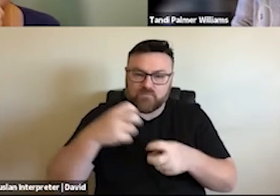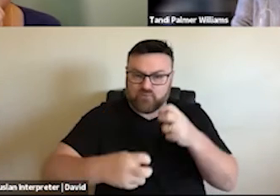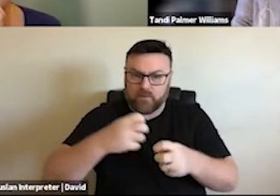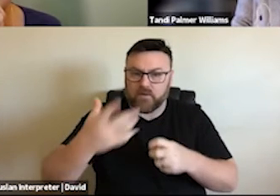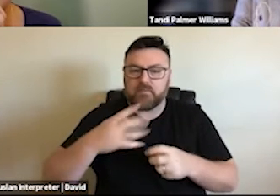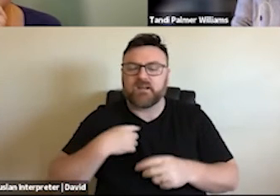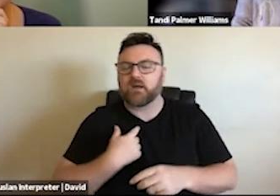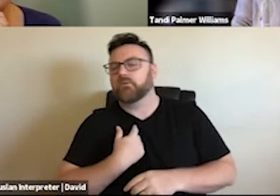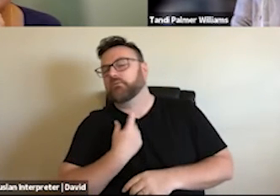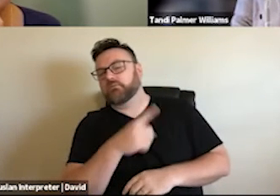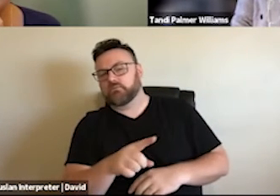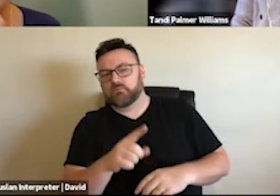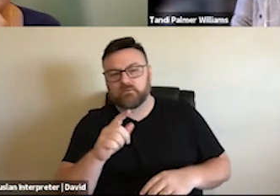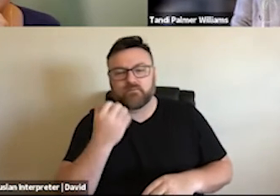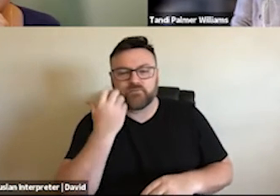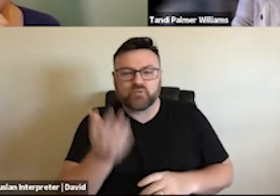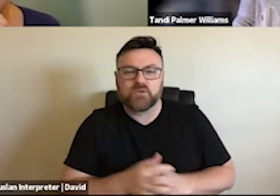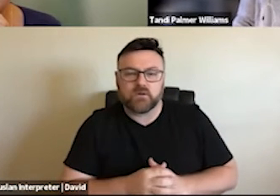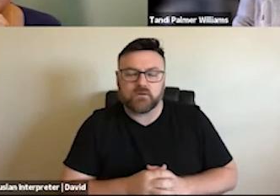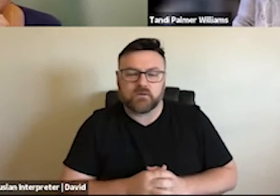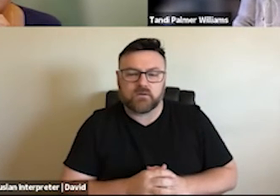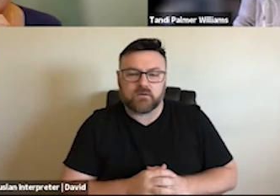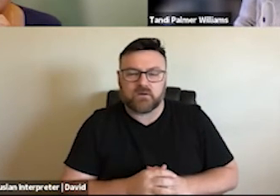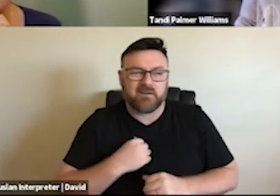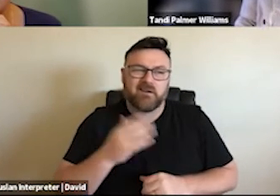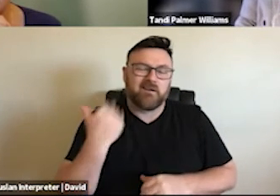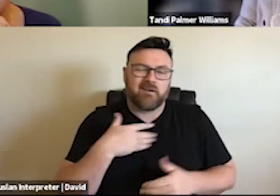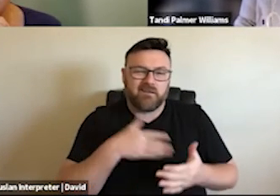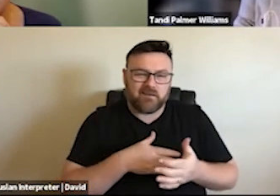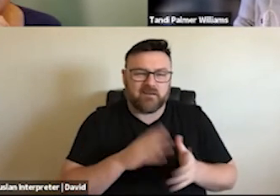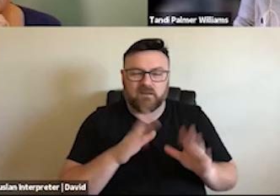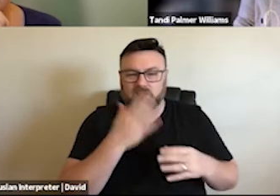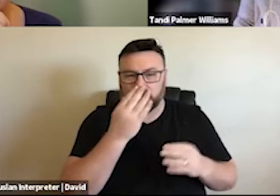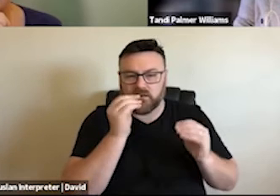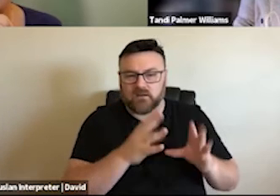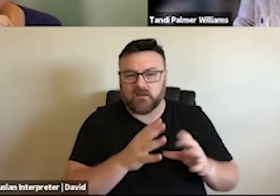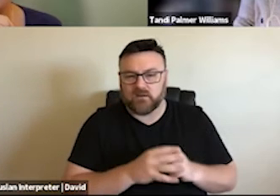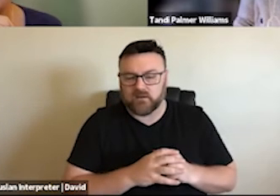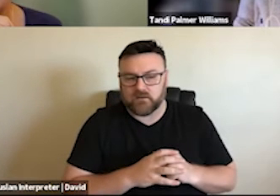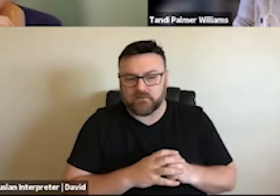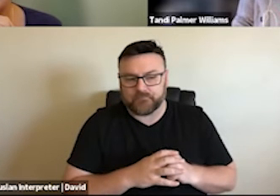Sometimes I think no, I had a problem next time. Almost sort of give up.